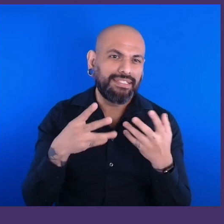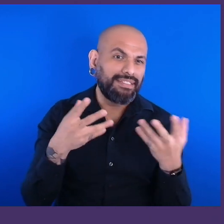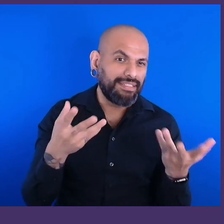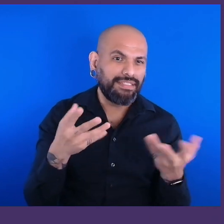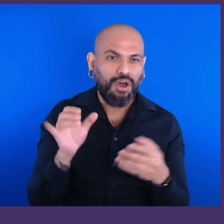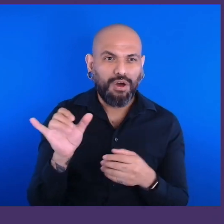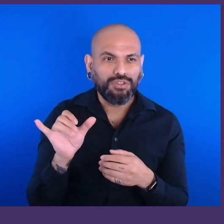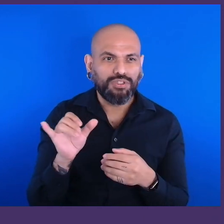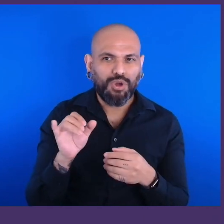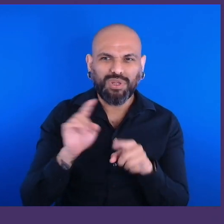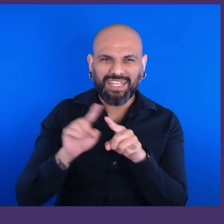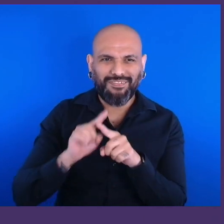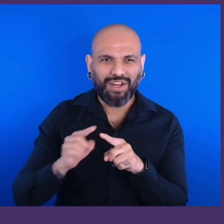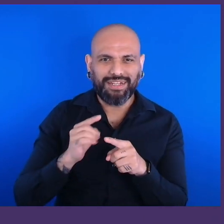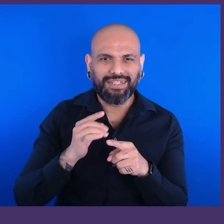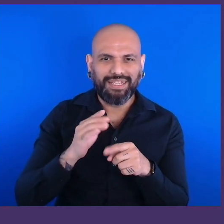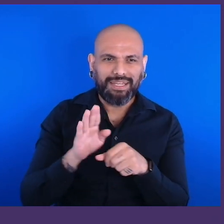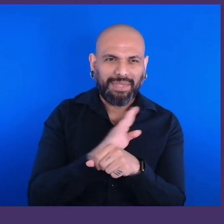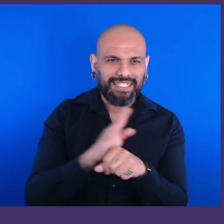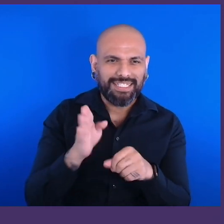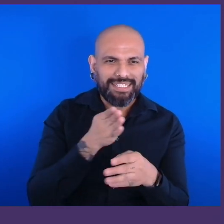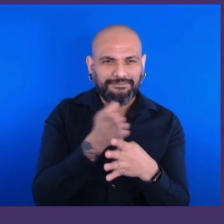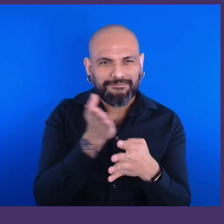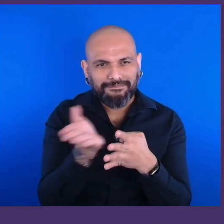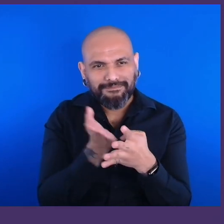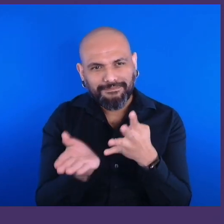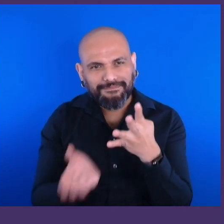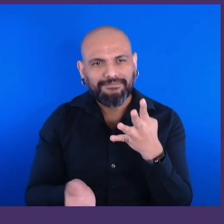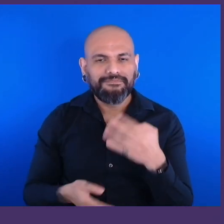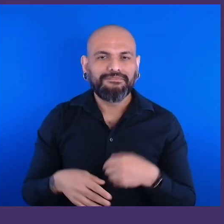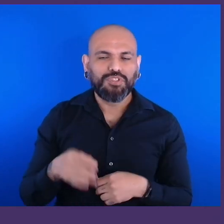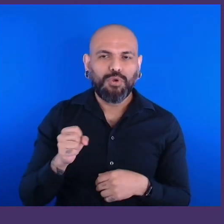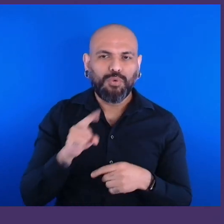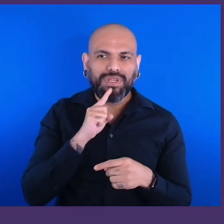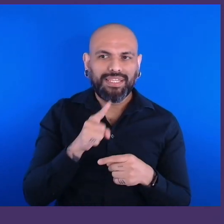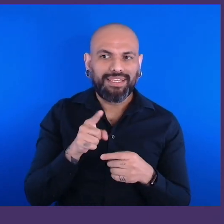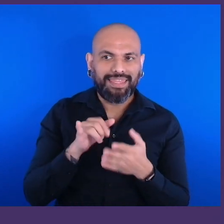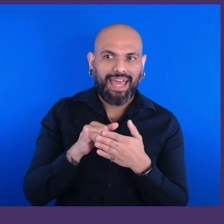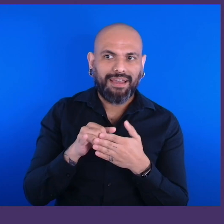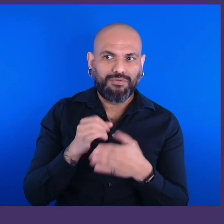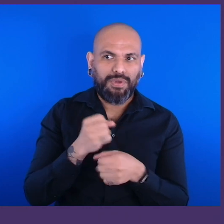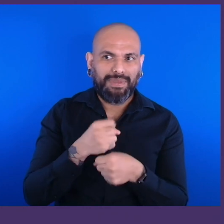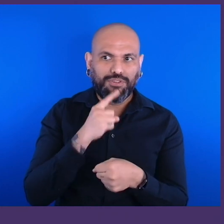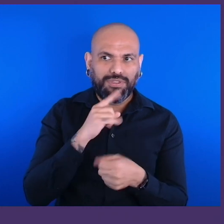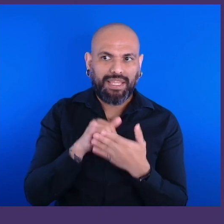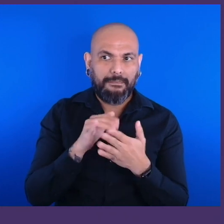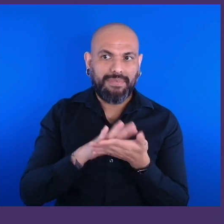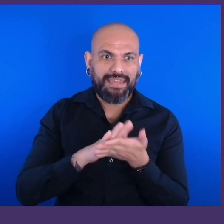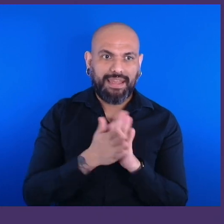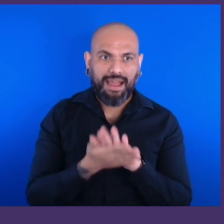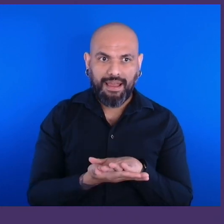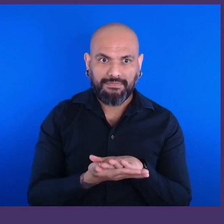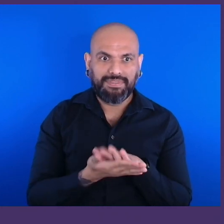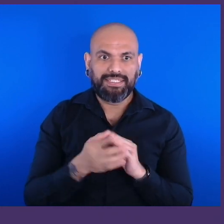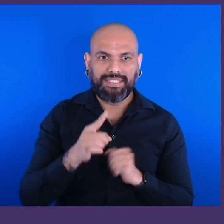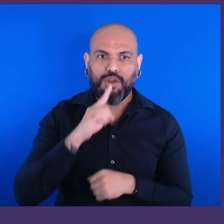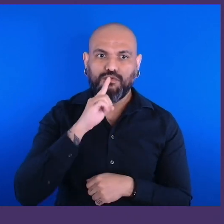to be sure that it becomes a reality.